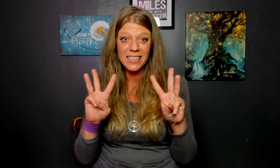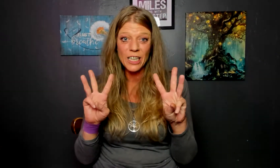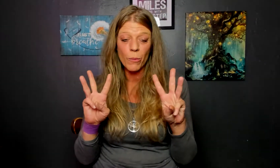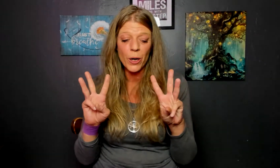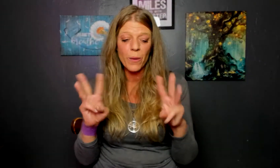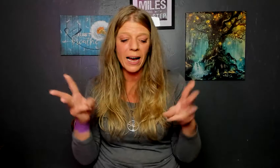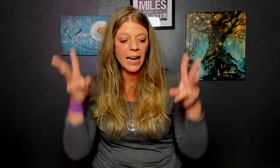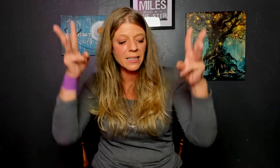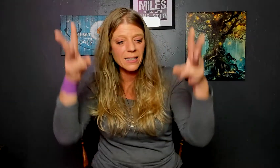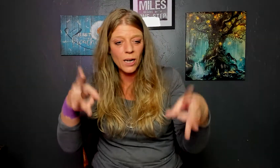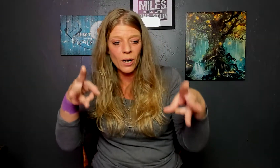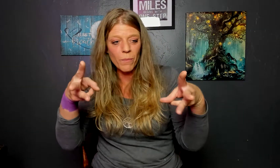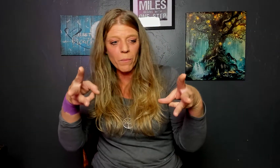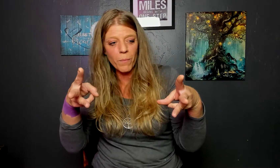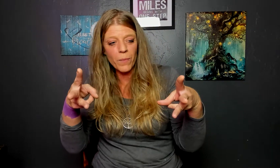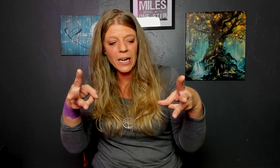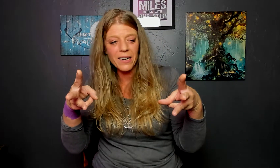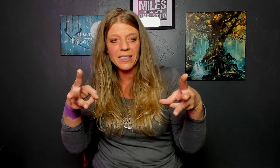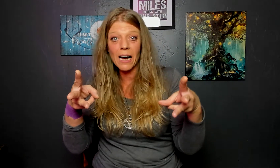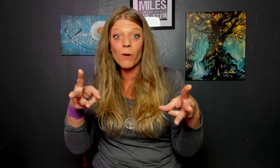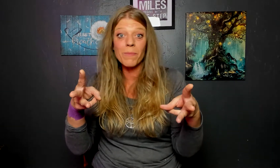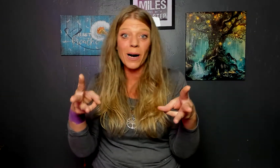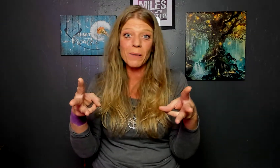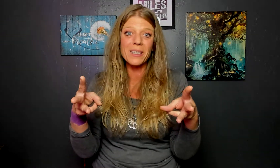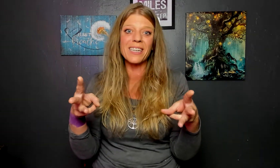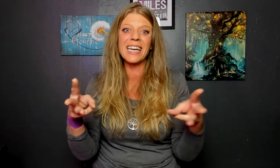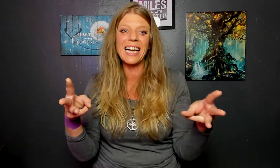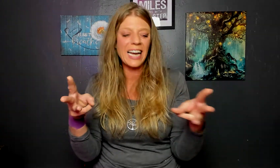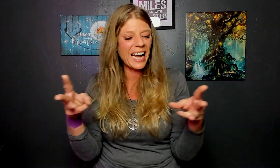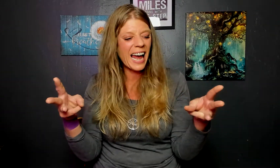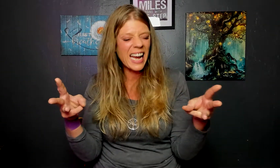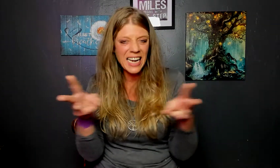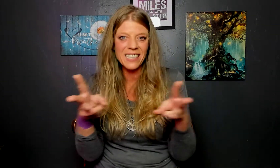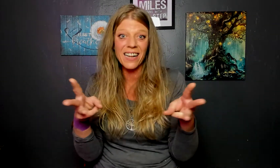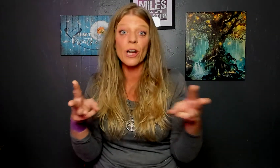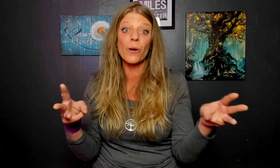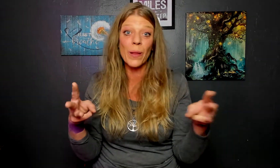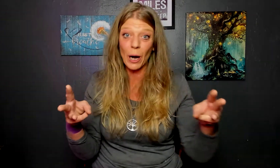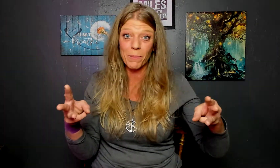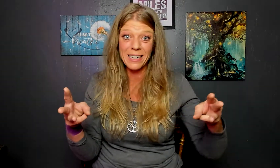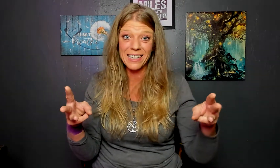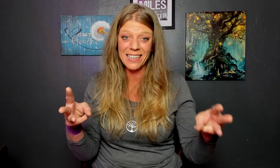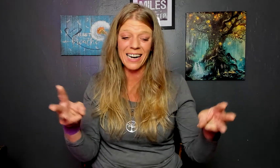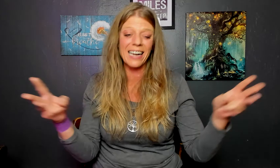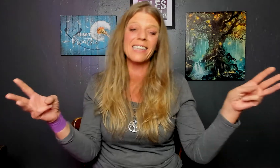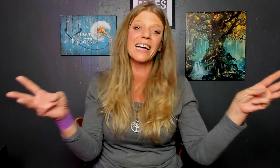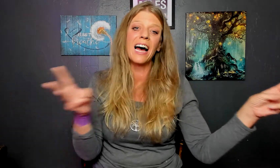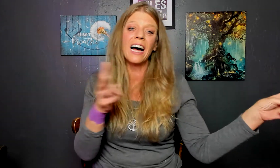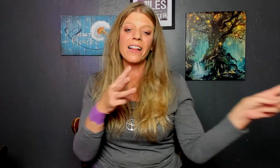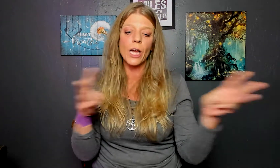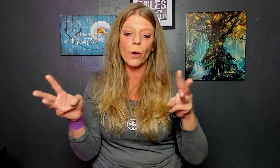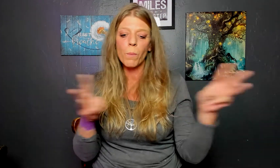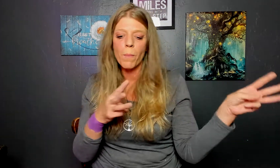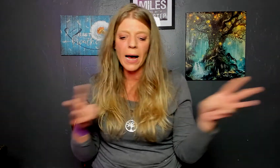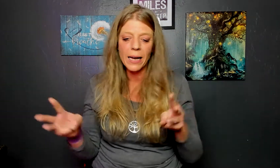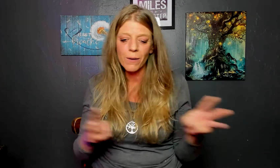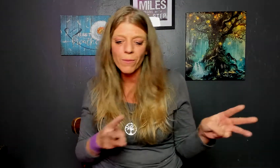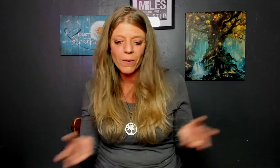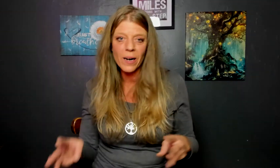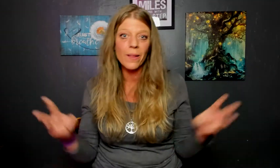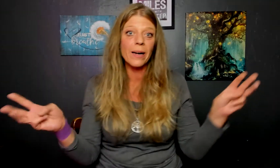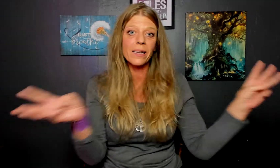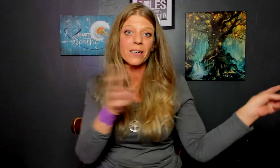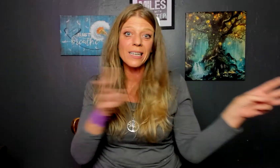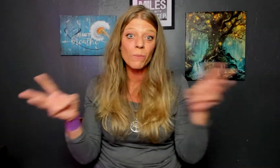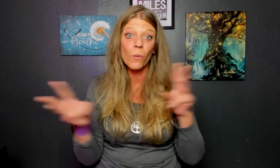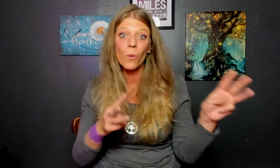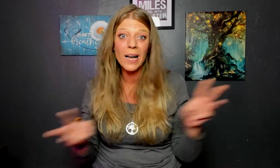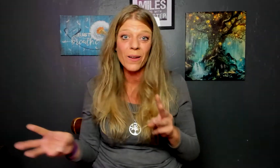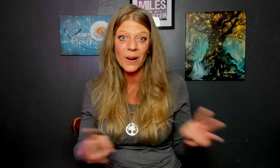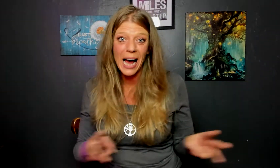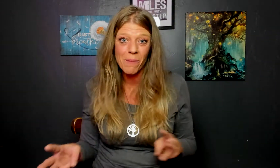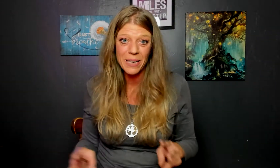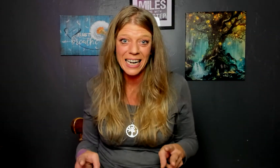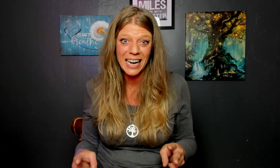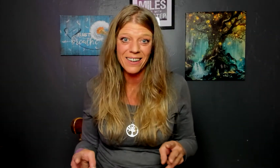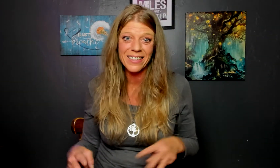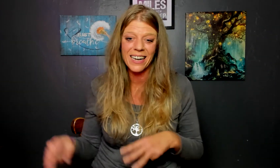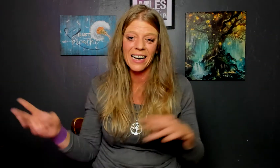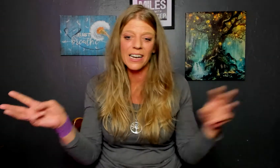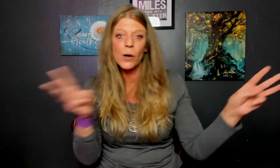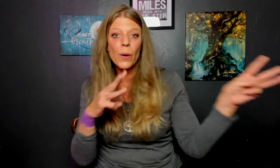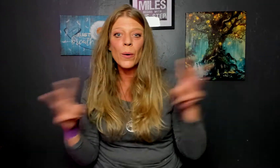W-Hands, fingers out, palms to each other or the opposite side, and they go back and forth like there's some weather happening outside.